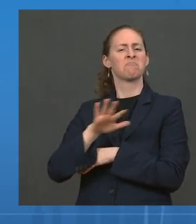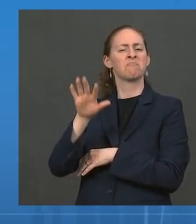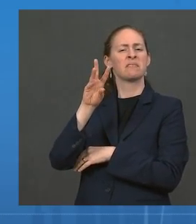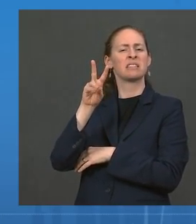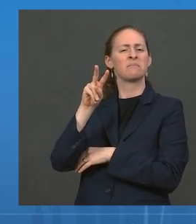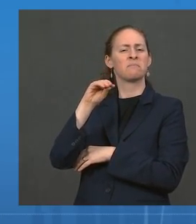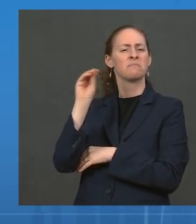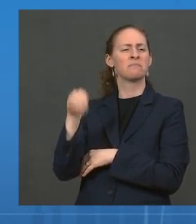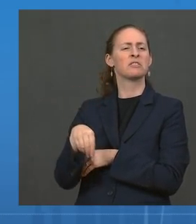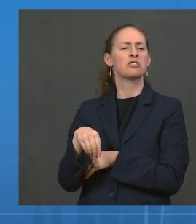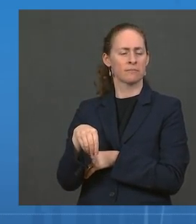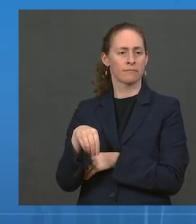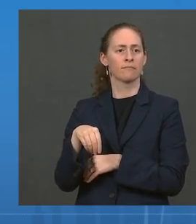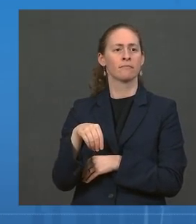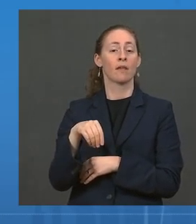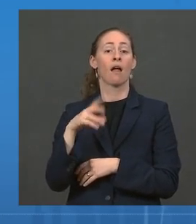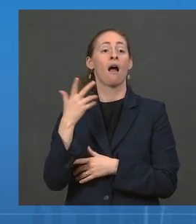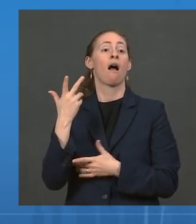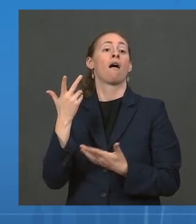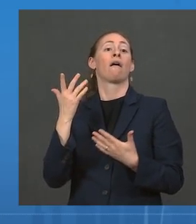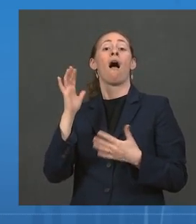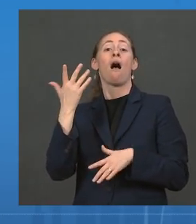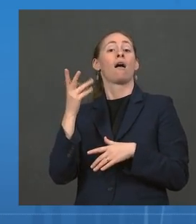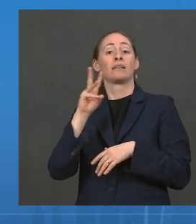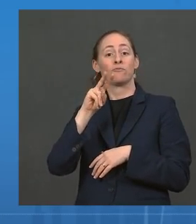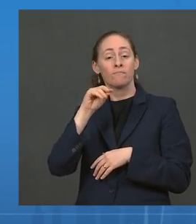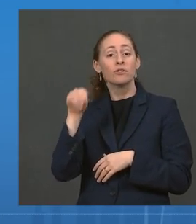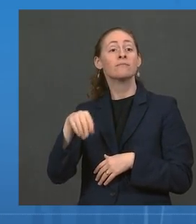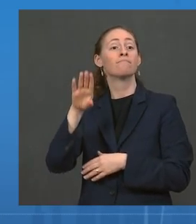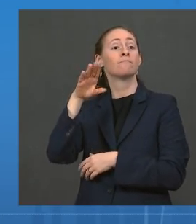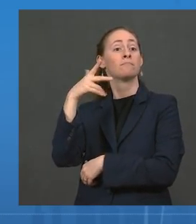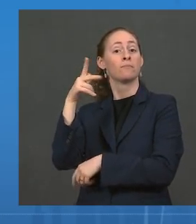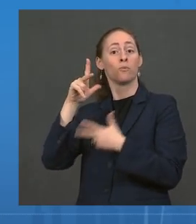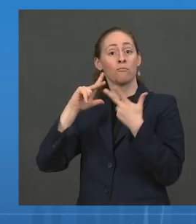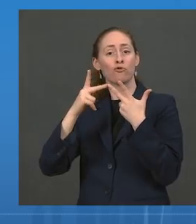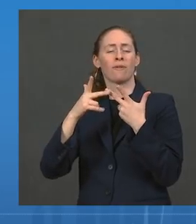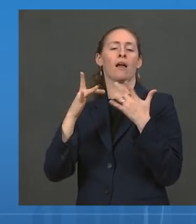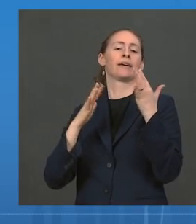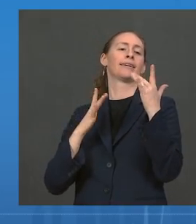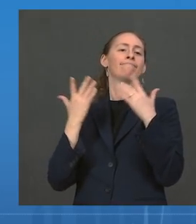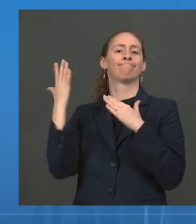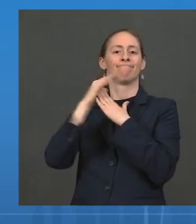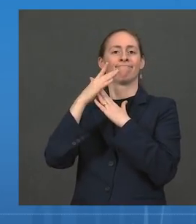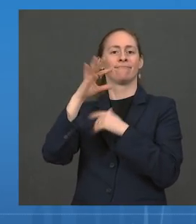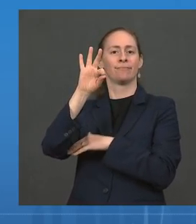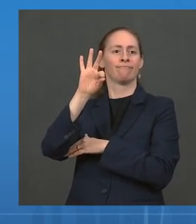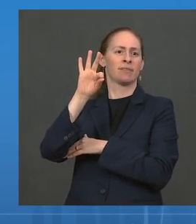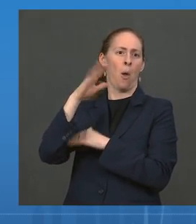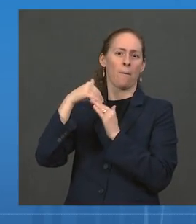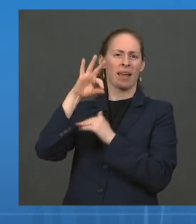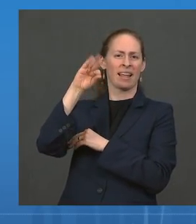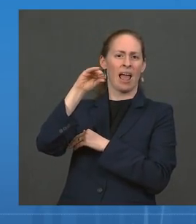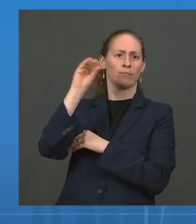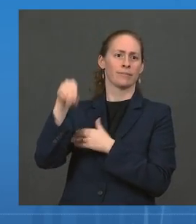it went up to 94 percent. So, vaccinations work and boosters optimize